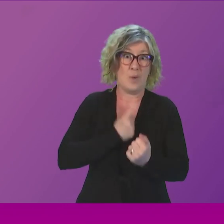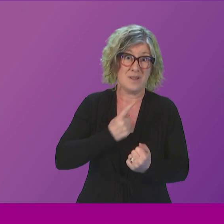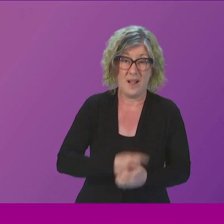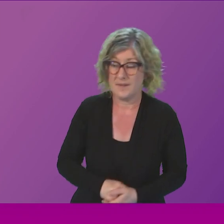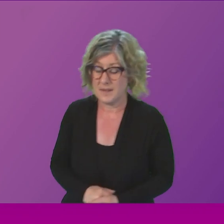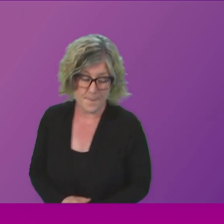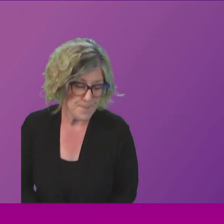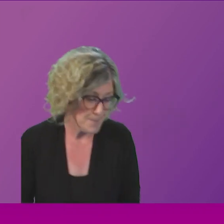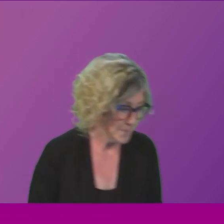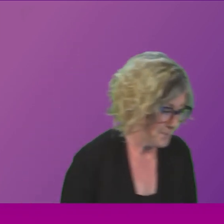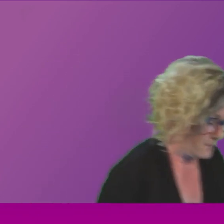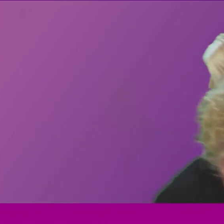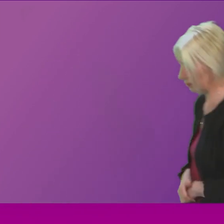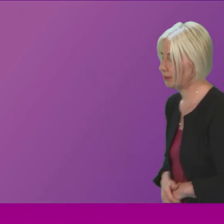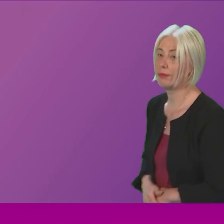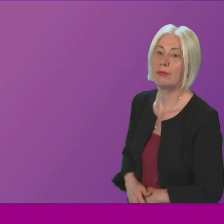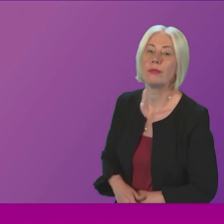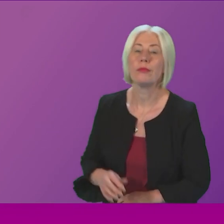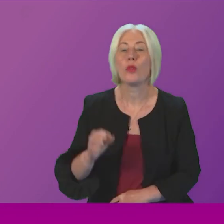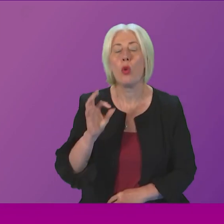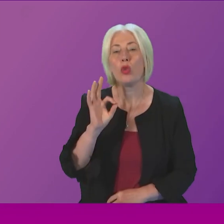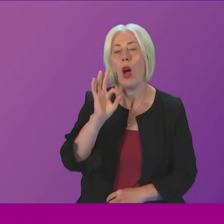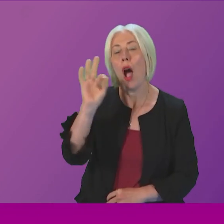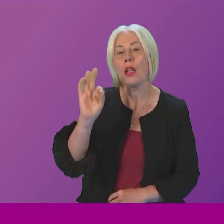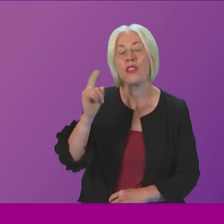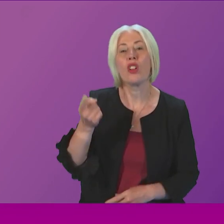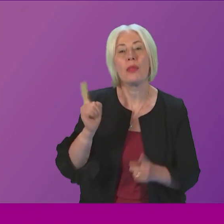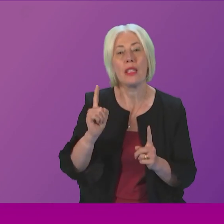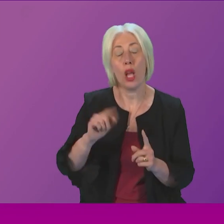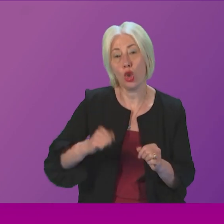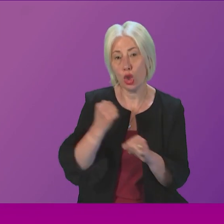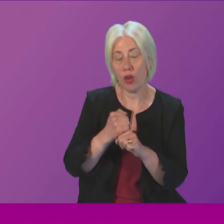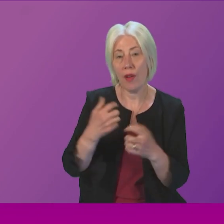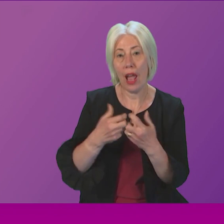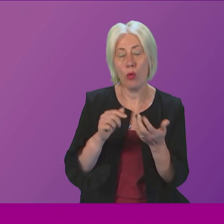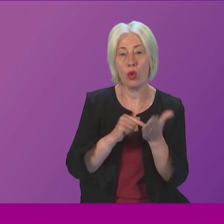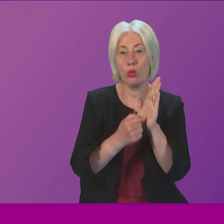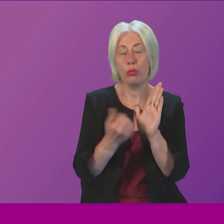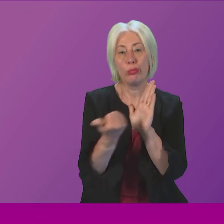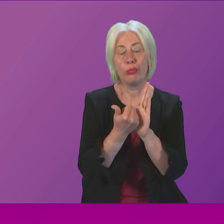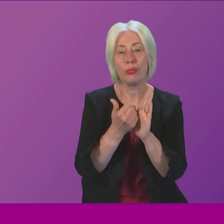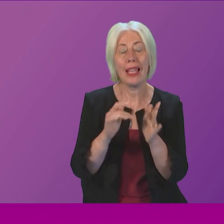To ask the First Minister how the Scottish Government plans to mark clean air day.